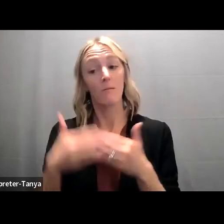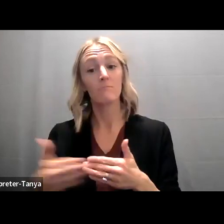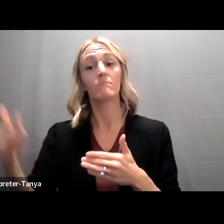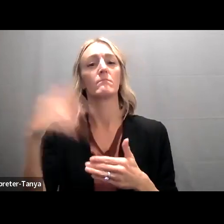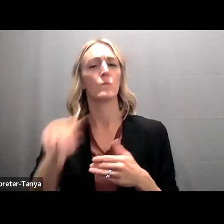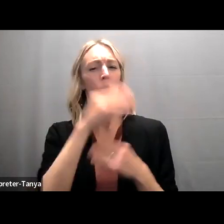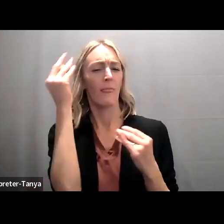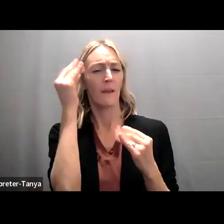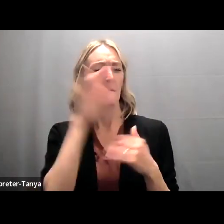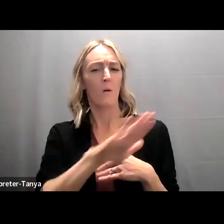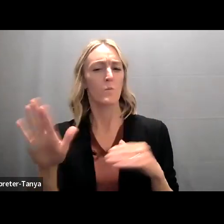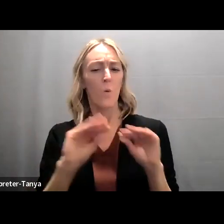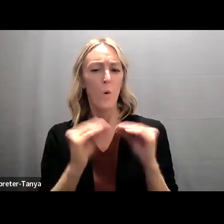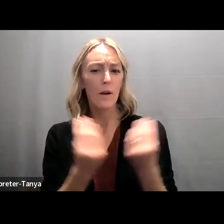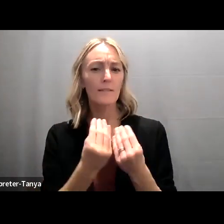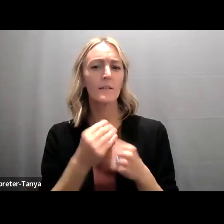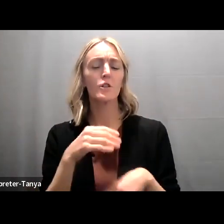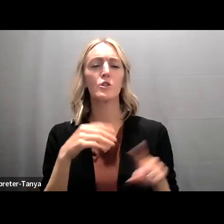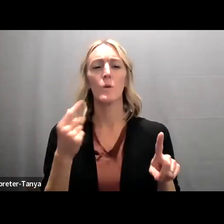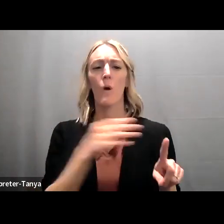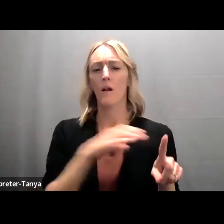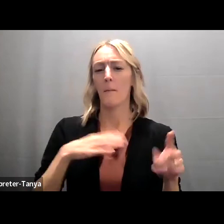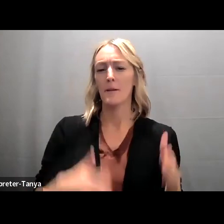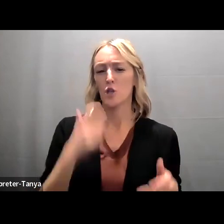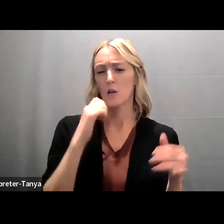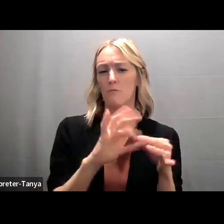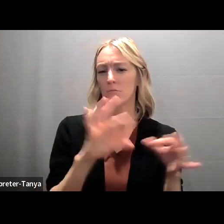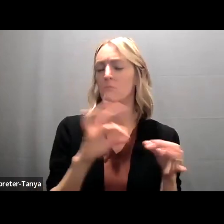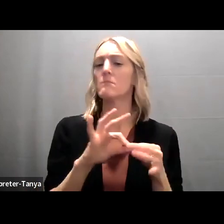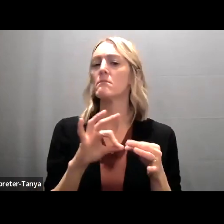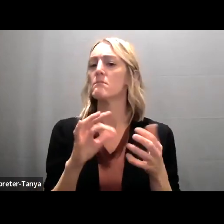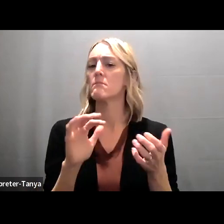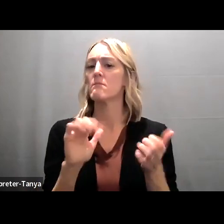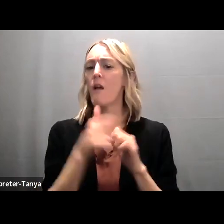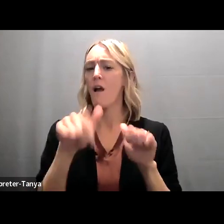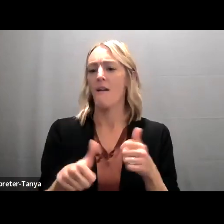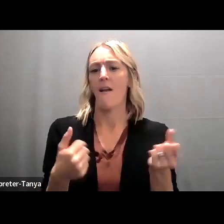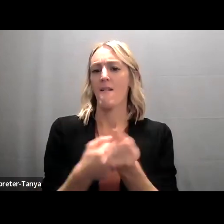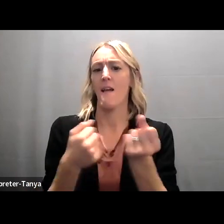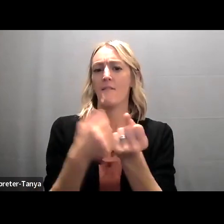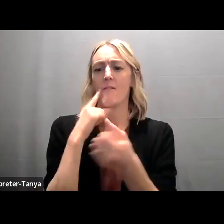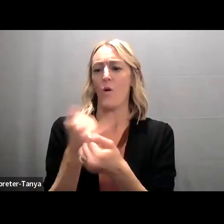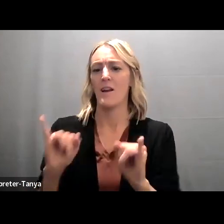is in and what commissioner has said, what more can done to advocate for independent living in HCBS?